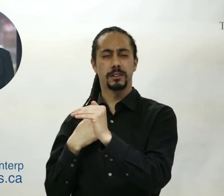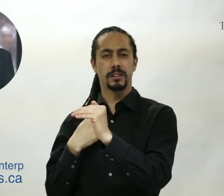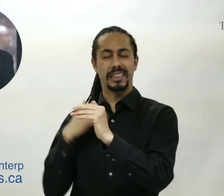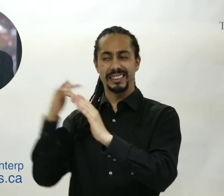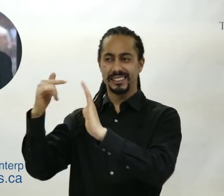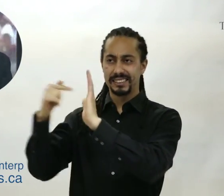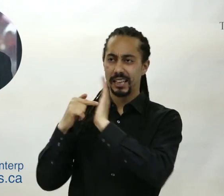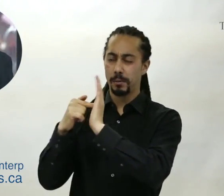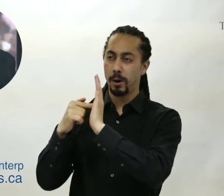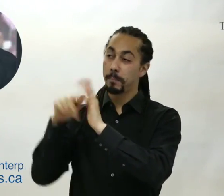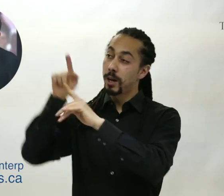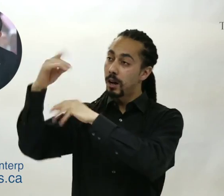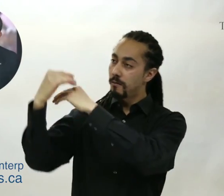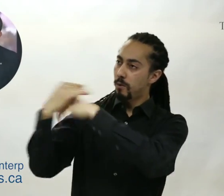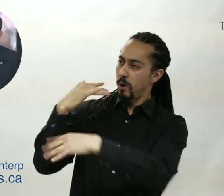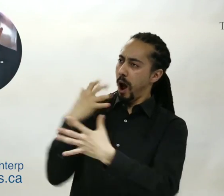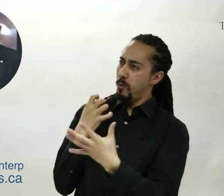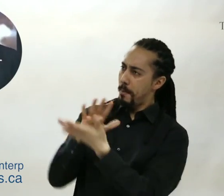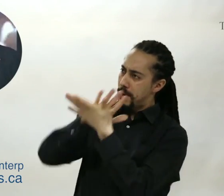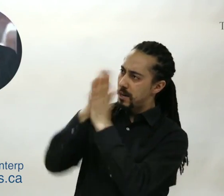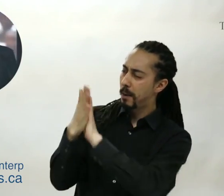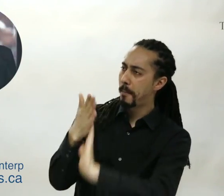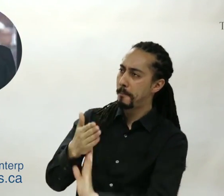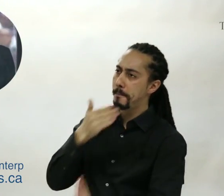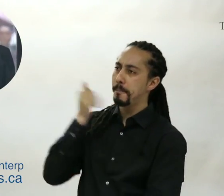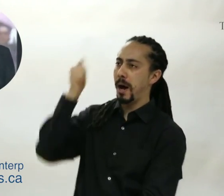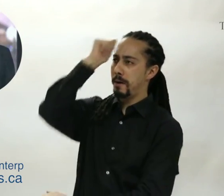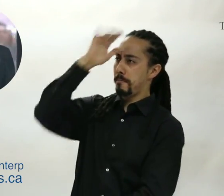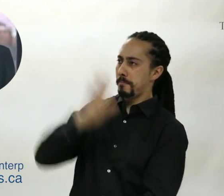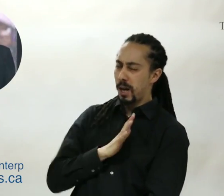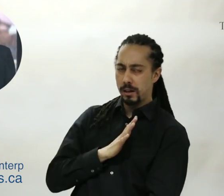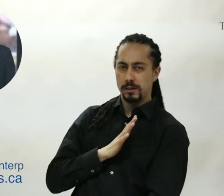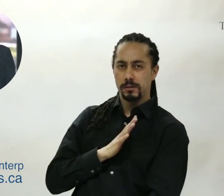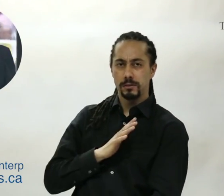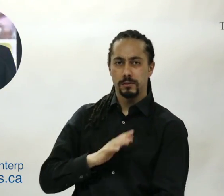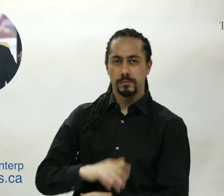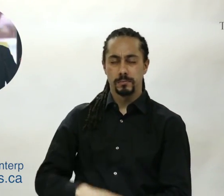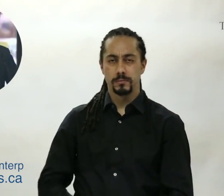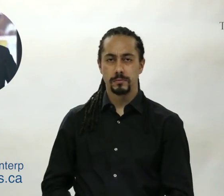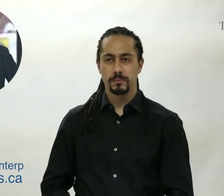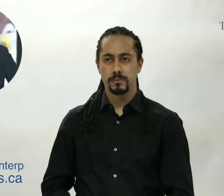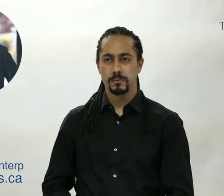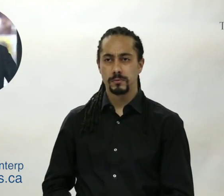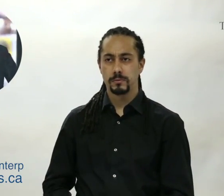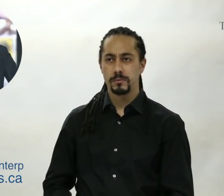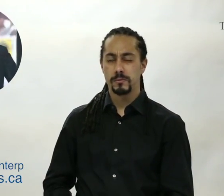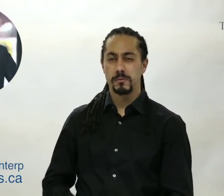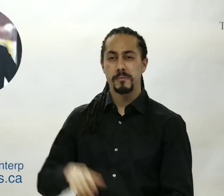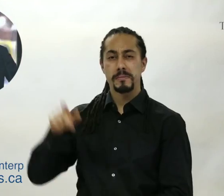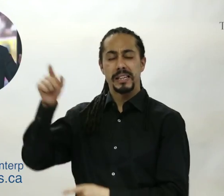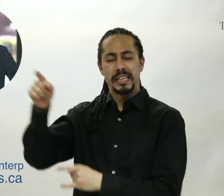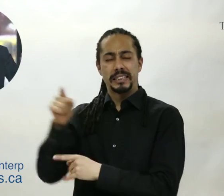he makes me want to be a better man. He speaks to what's best inside us.